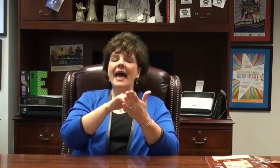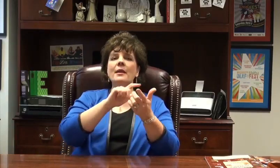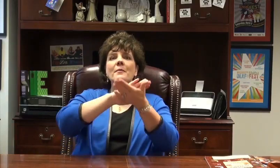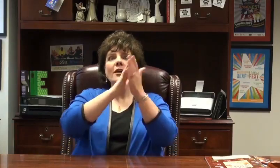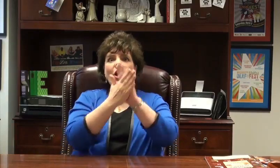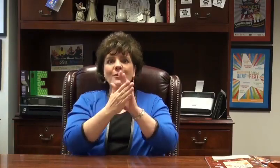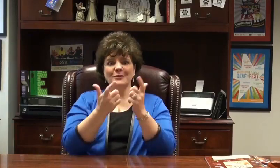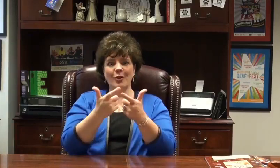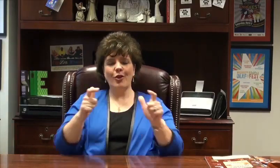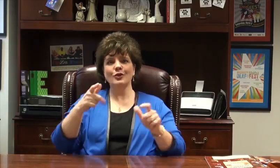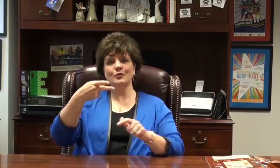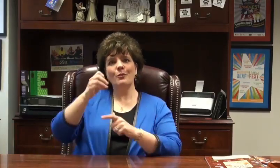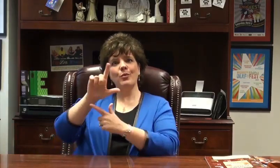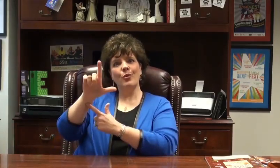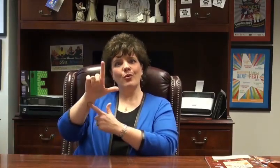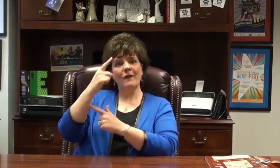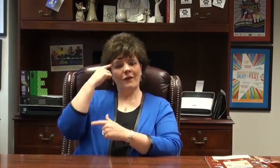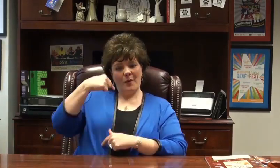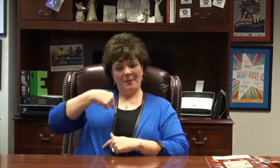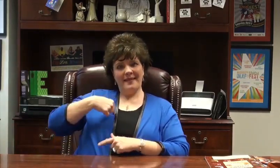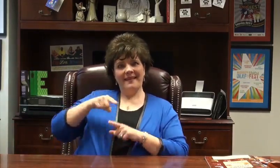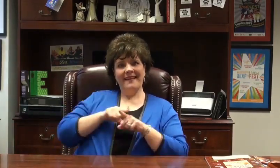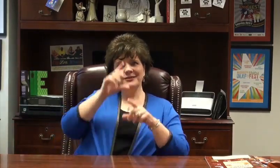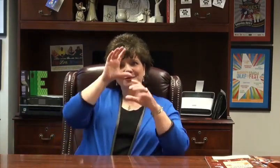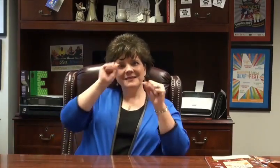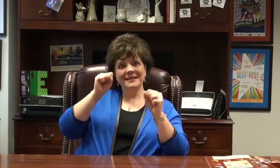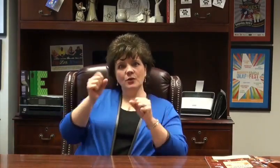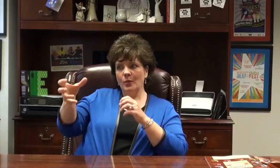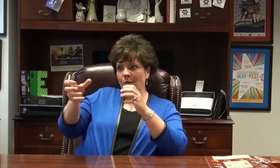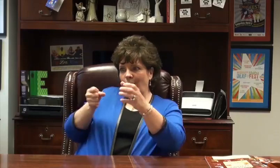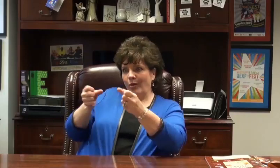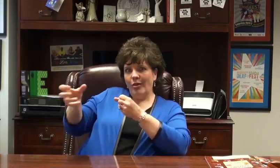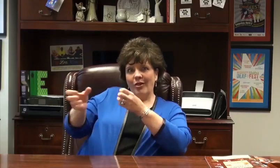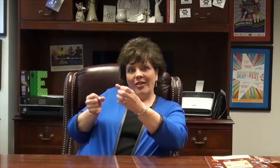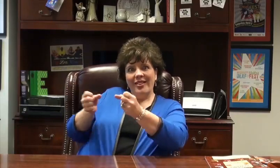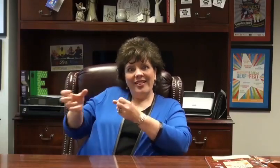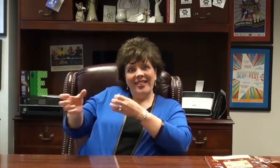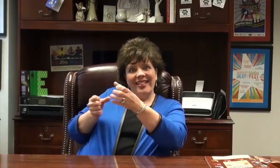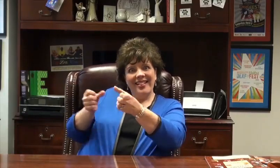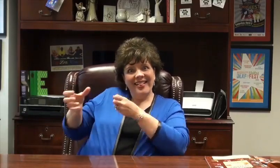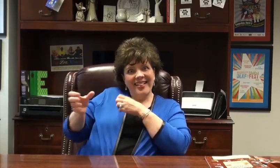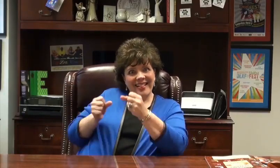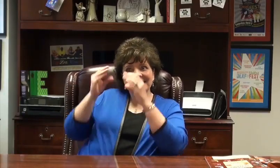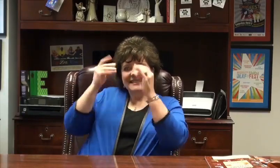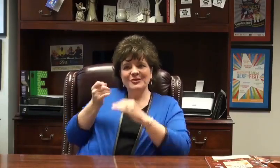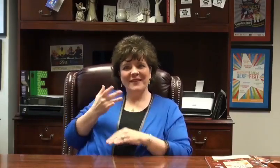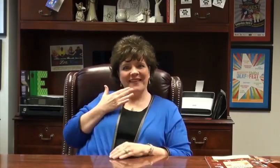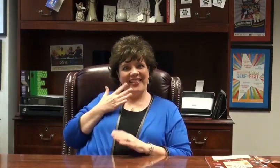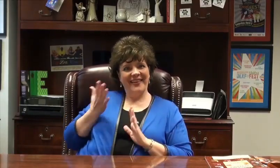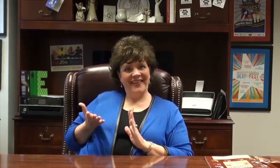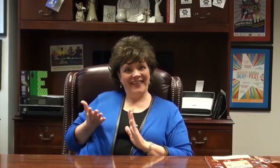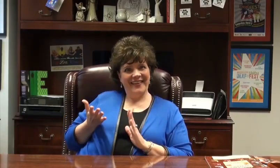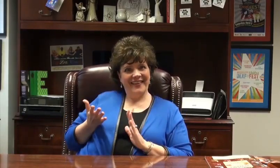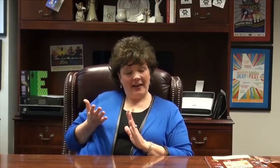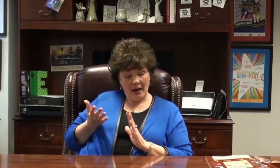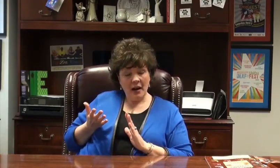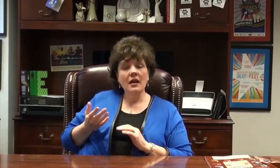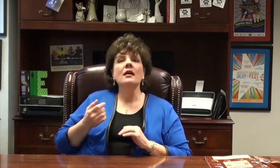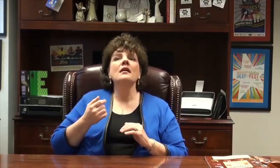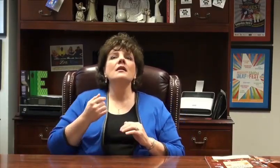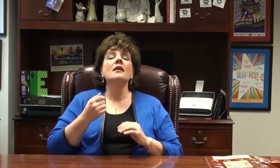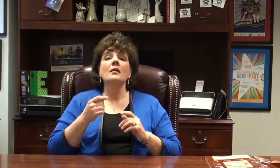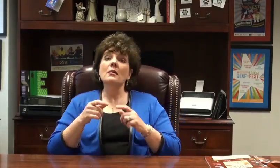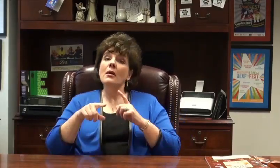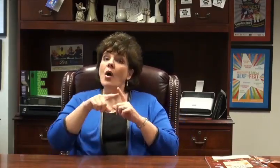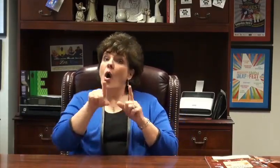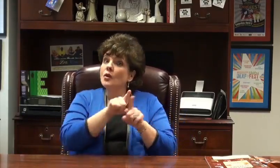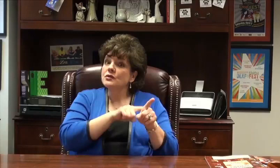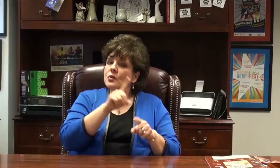who will be in the pool that superintendents like me can draw from when recruiting new faculty.